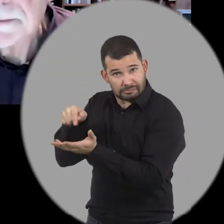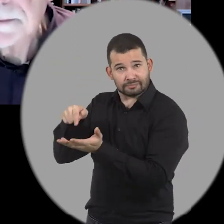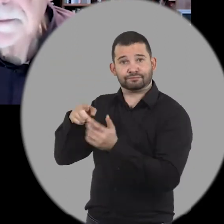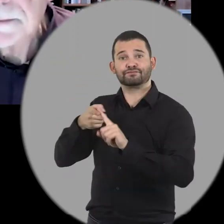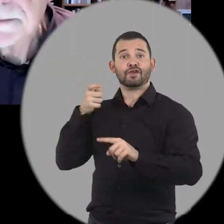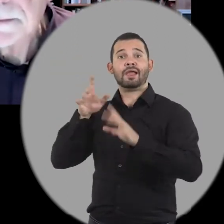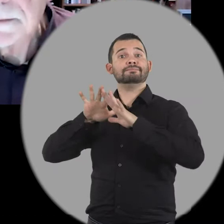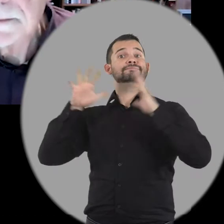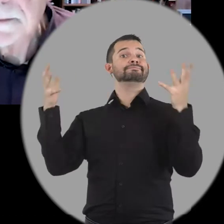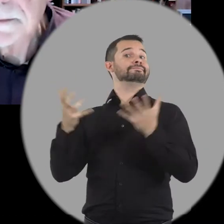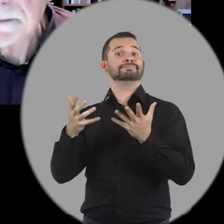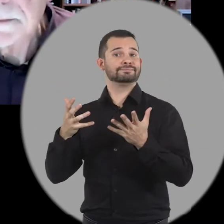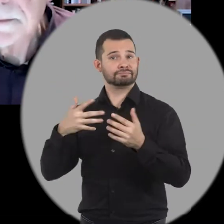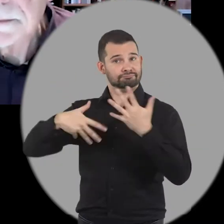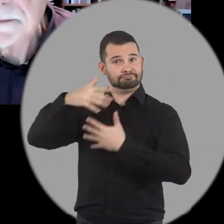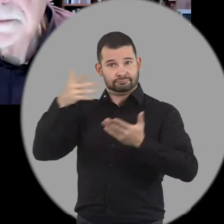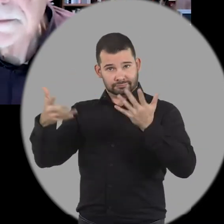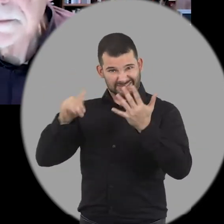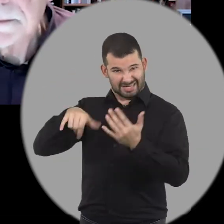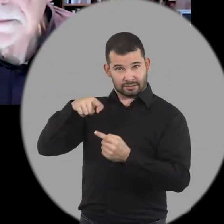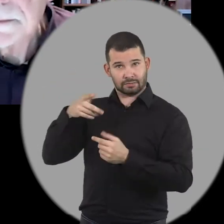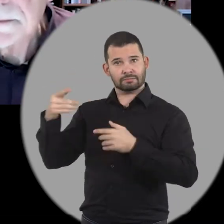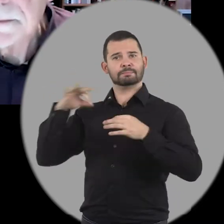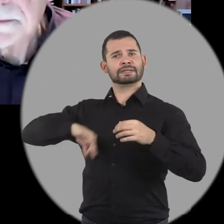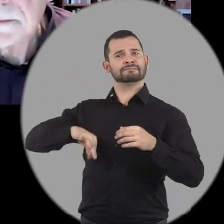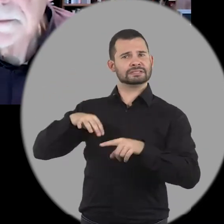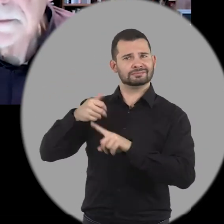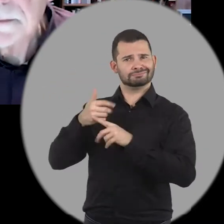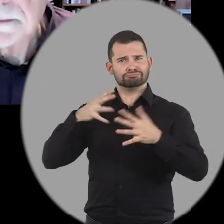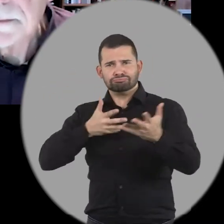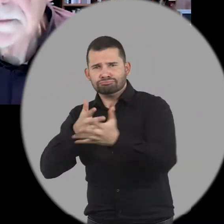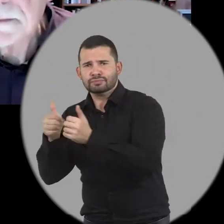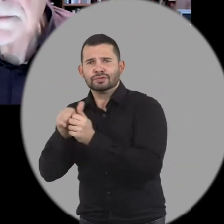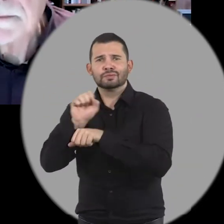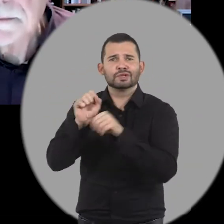to the rest of society can benefit greatly from people with disabilities. Can you elaborate more?